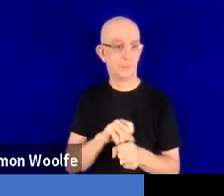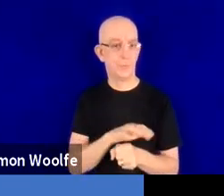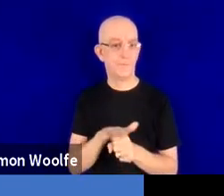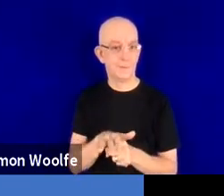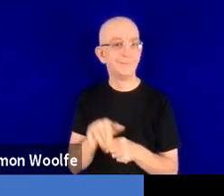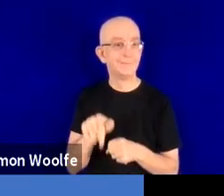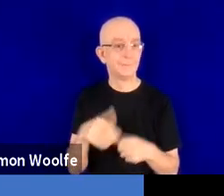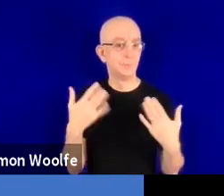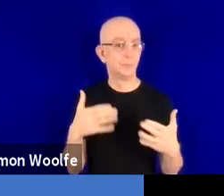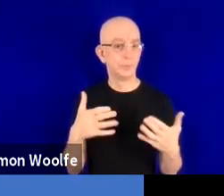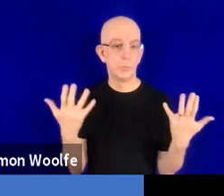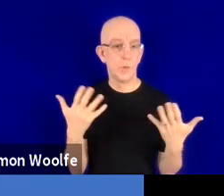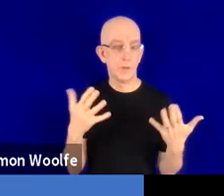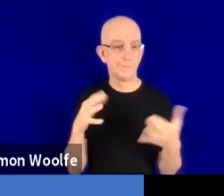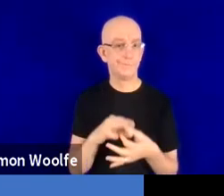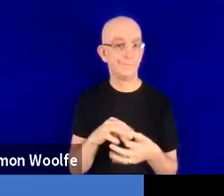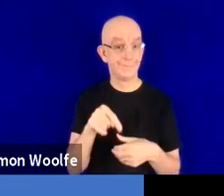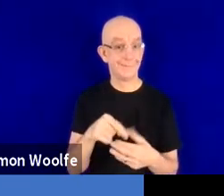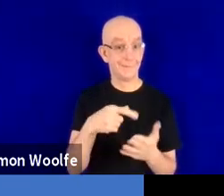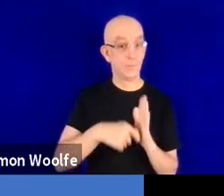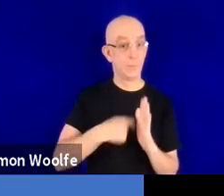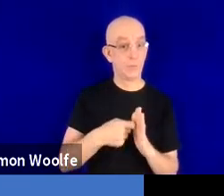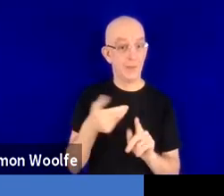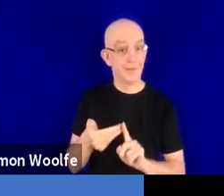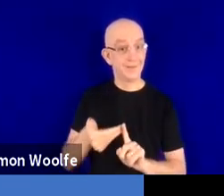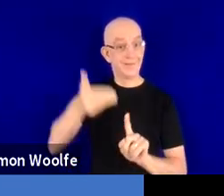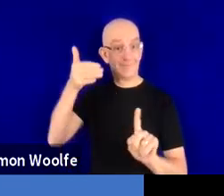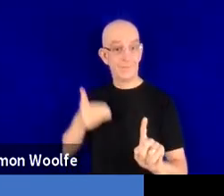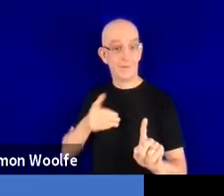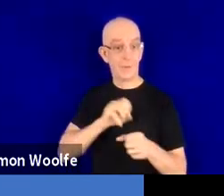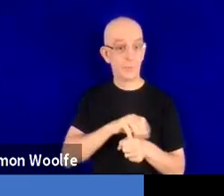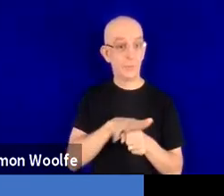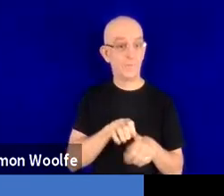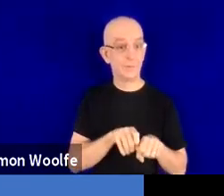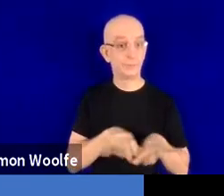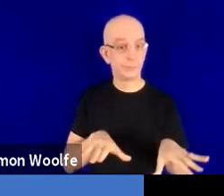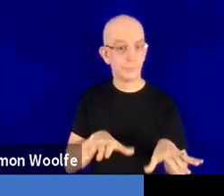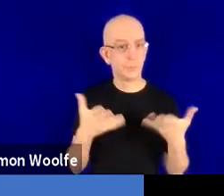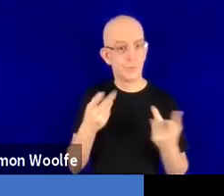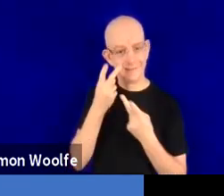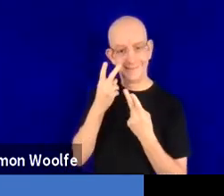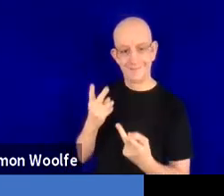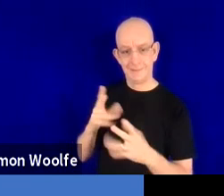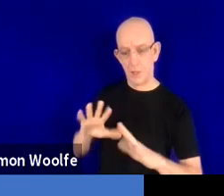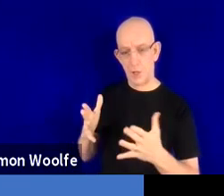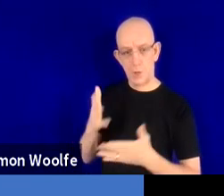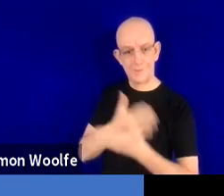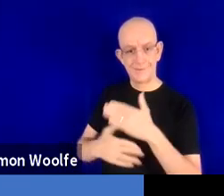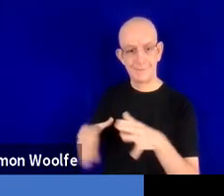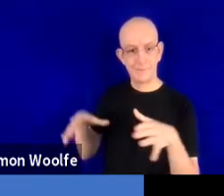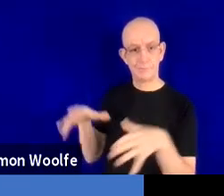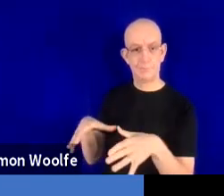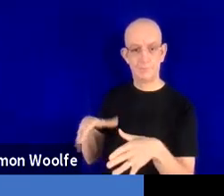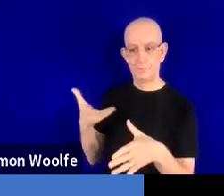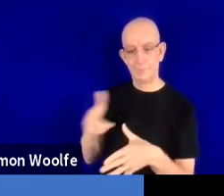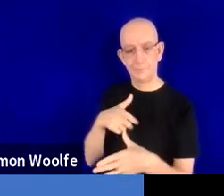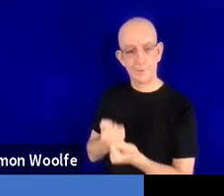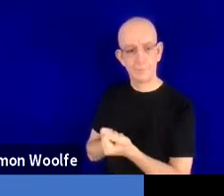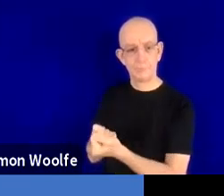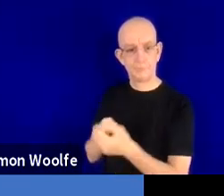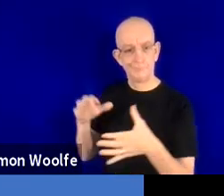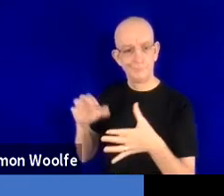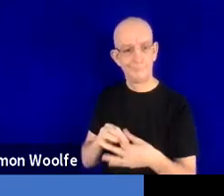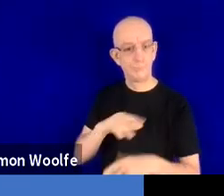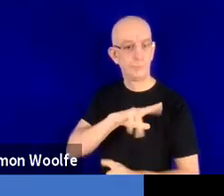So it kind of builds on that foundation. the synthesis itself, I mean, the main kind of data sources that it kind of rests upon are a global database of disability